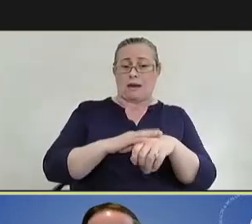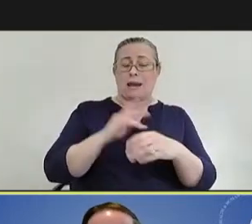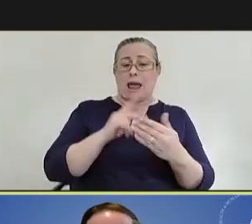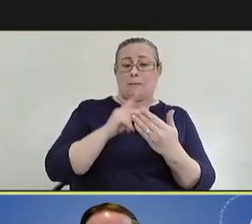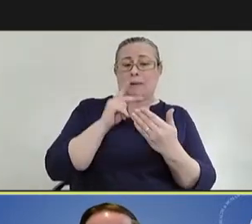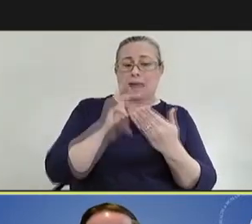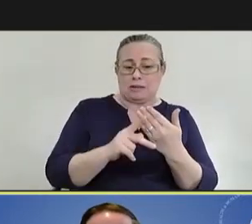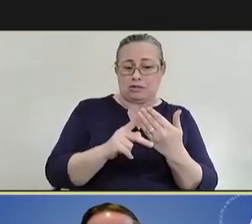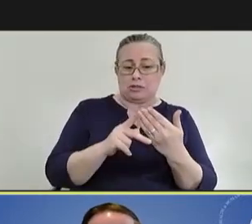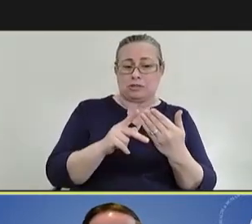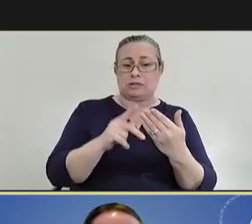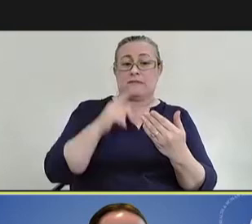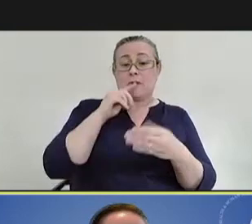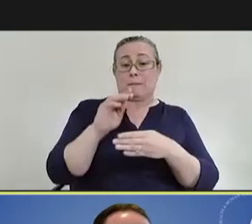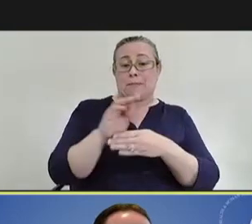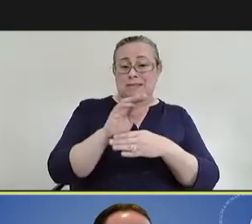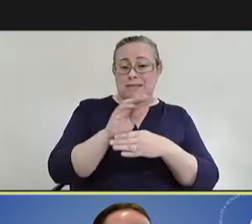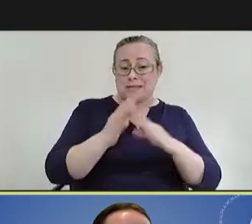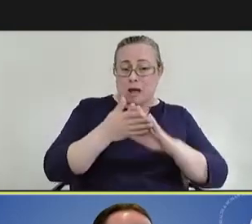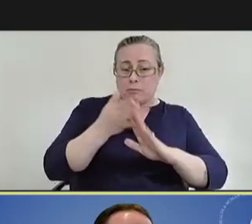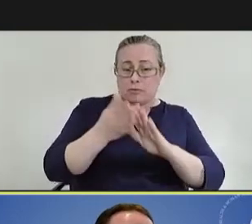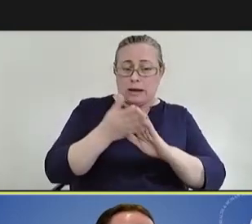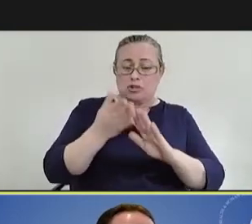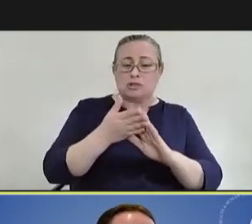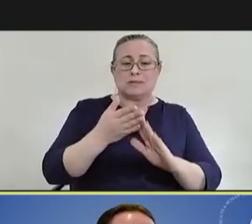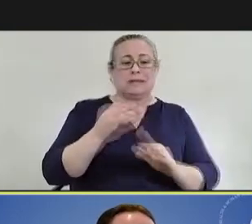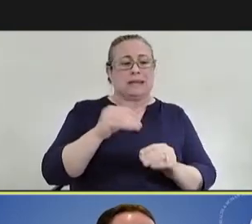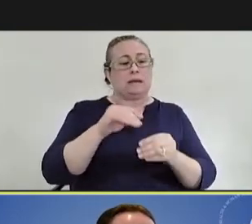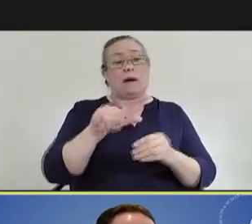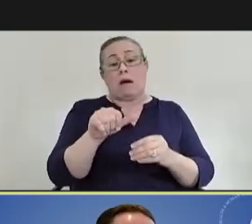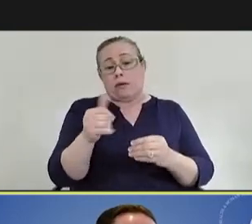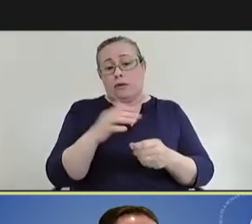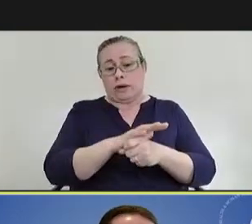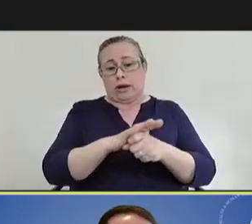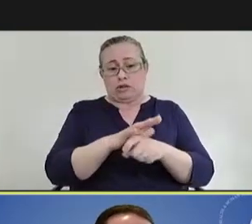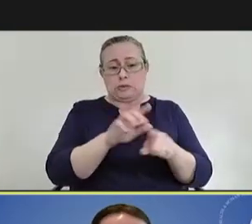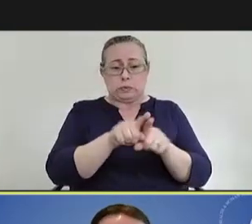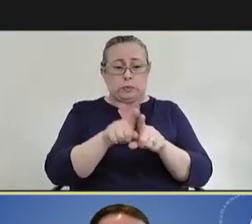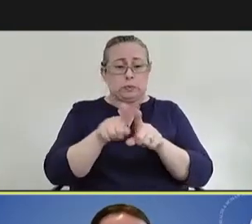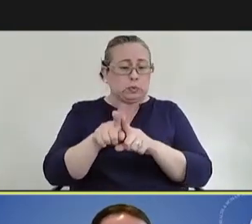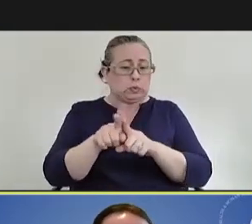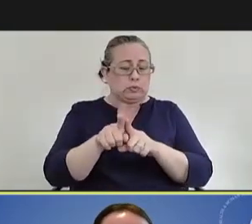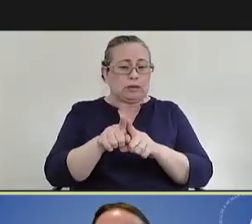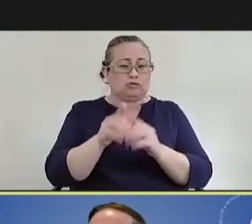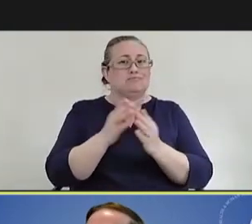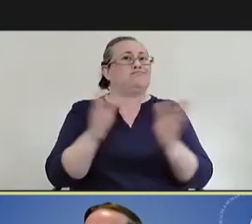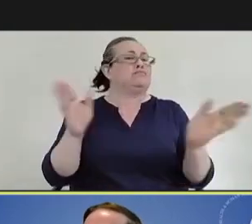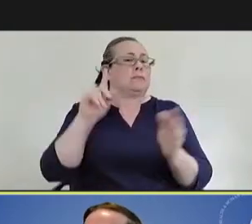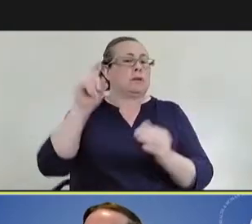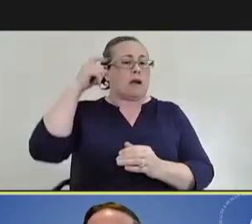business applications, and other areas of just fundamental government work.